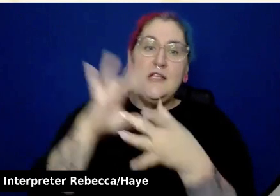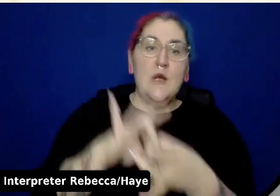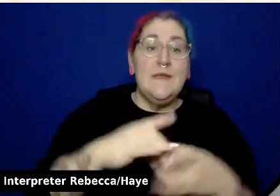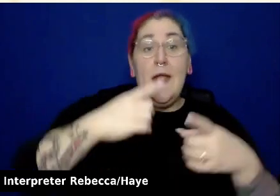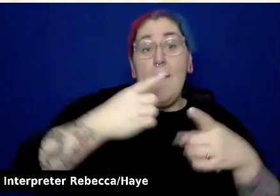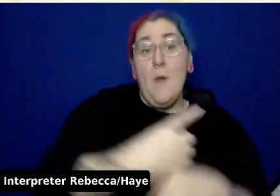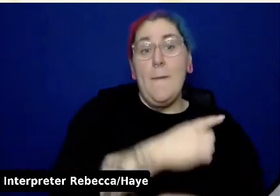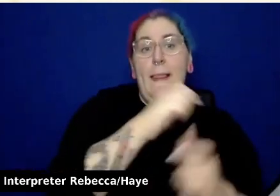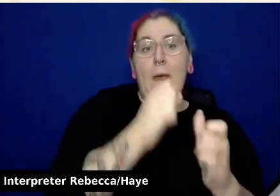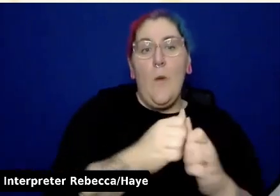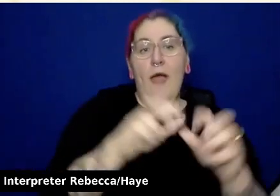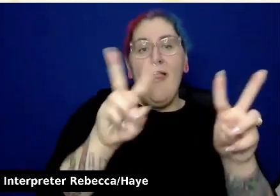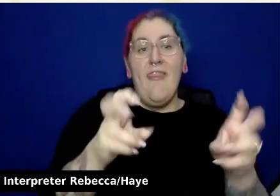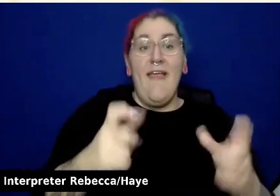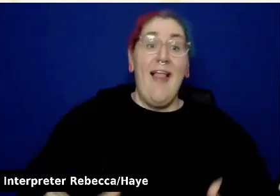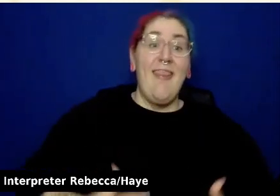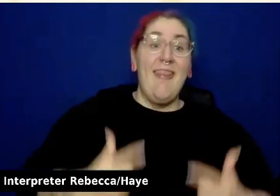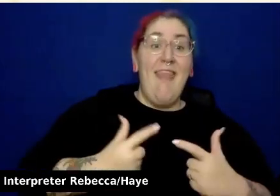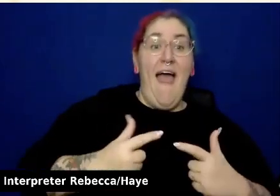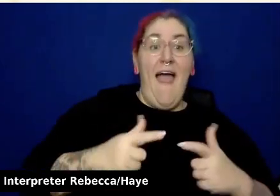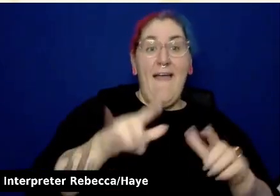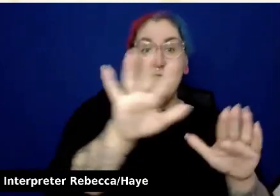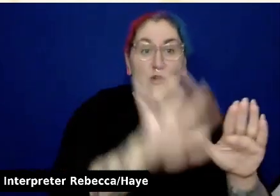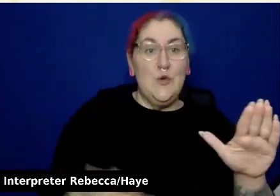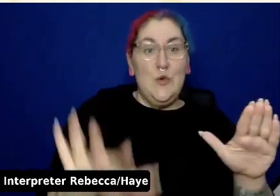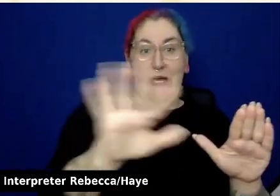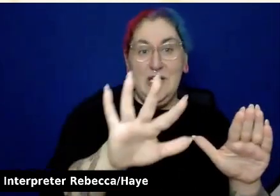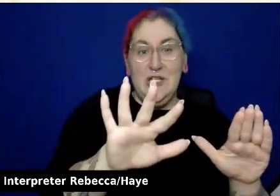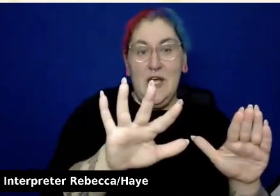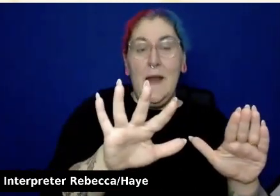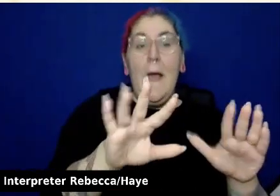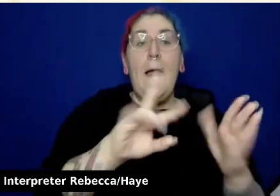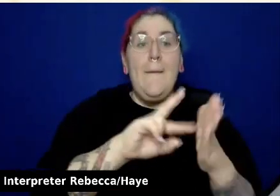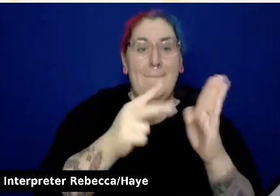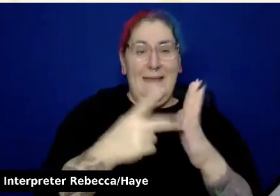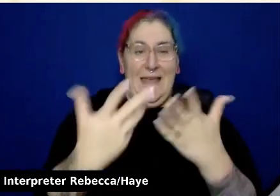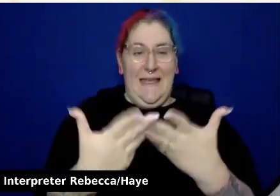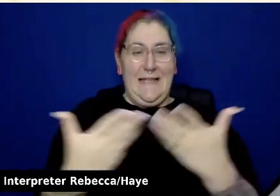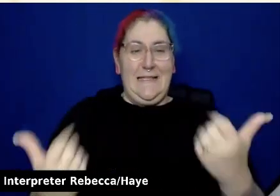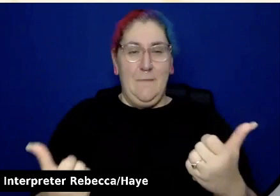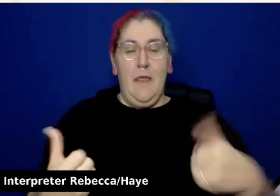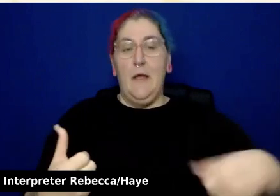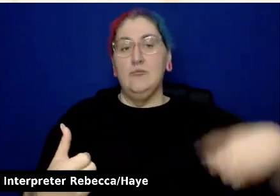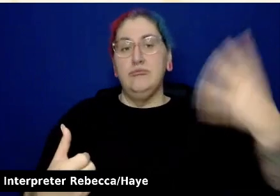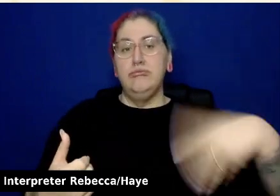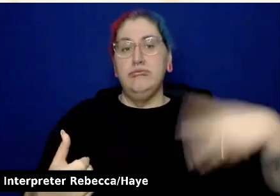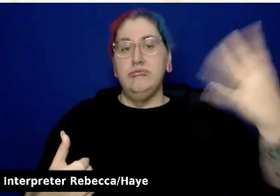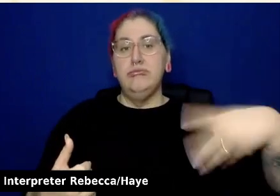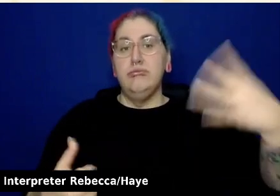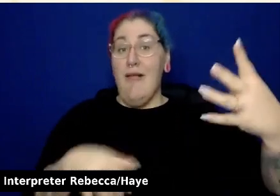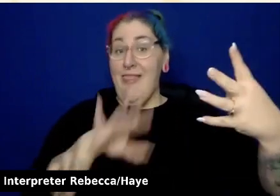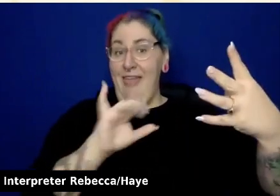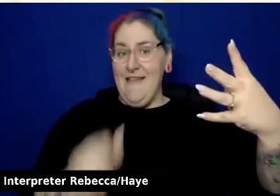Sometimes the author add ARIA live regions on the content update itself. This doesn't work. Why?